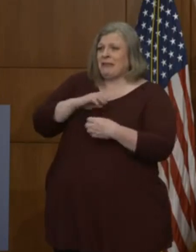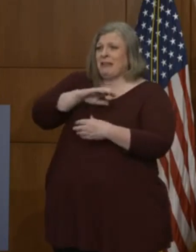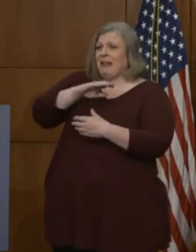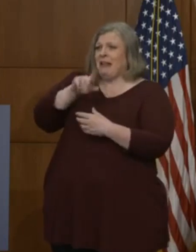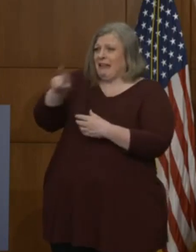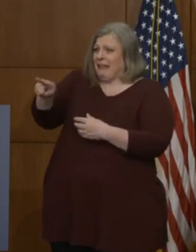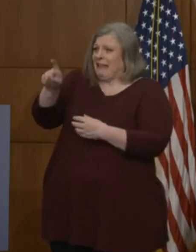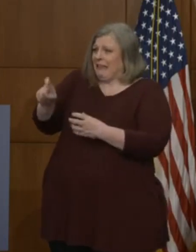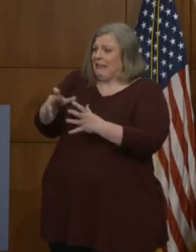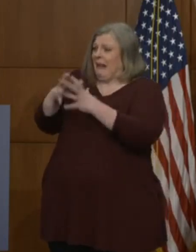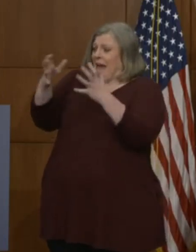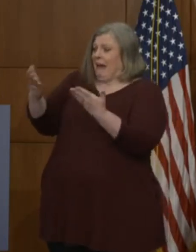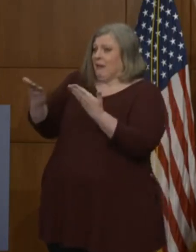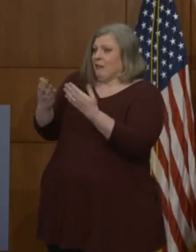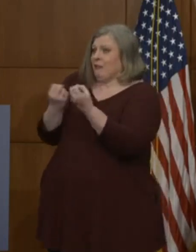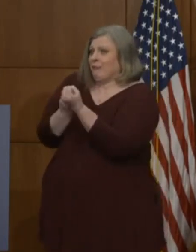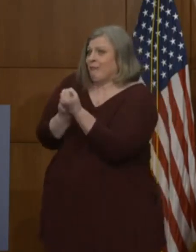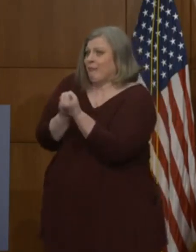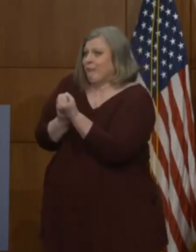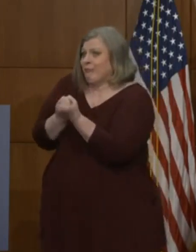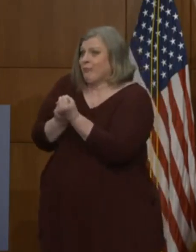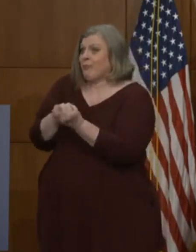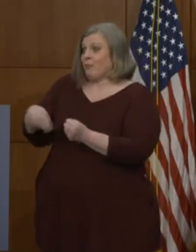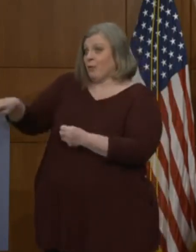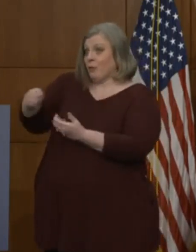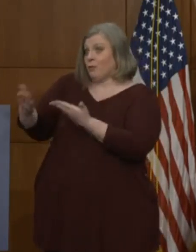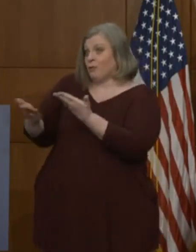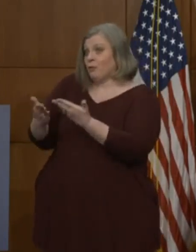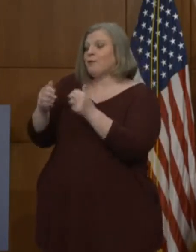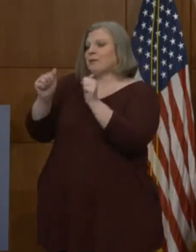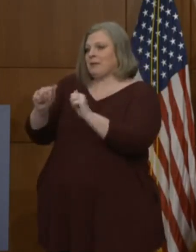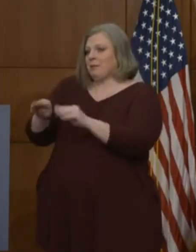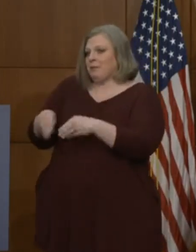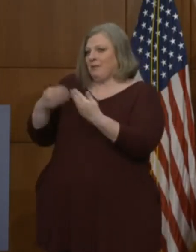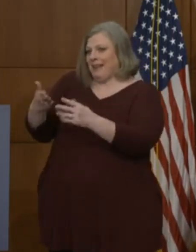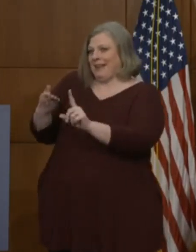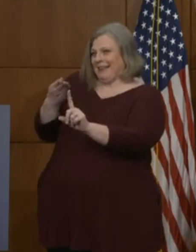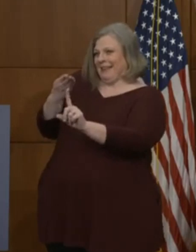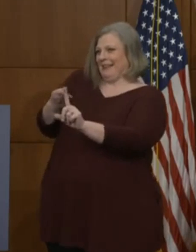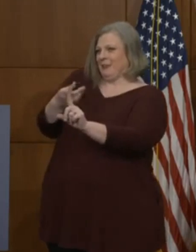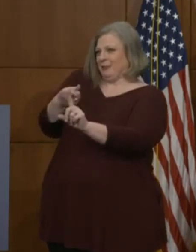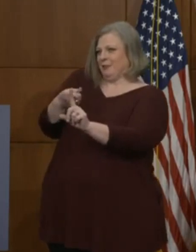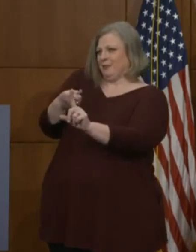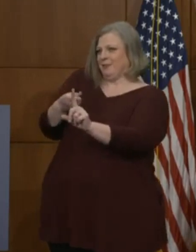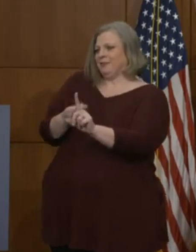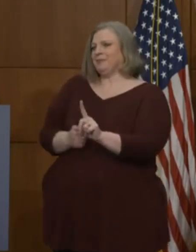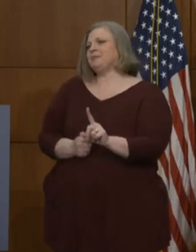OR MENTALLY OR BOTH EMOTIONALLY AND THEY REQUIRE A GREAT DEAL AND THEY REQUIRE A GREAT DEAL OF SERVICE SERVICES THAT CAN BE OF SERVICE SERVICES THAT CAN BE PROVIDED. AT THE BODY OF